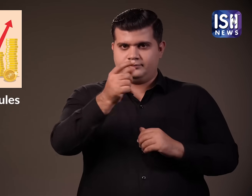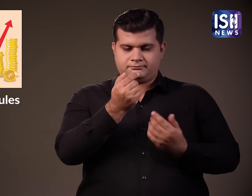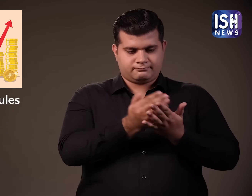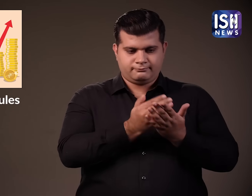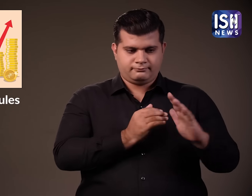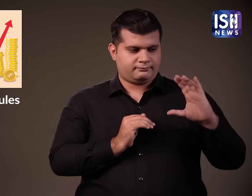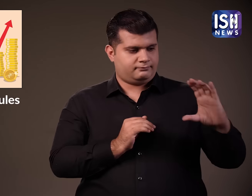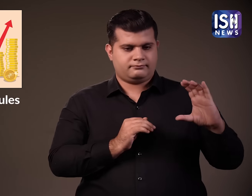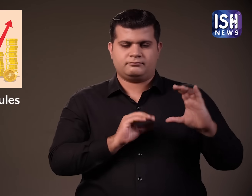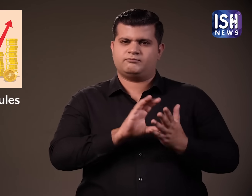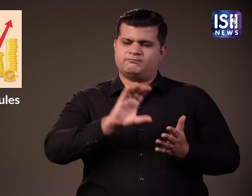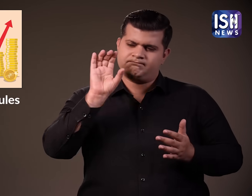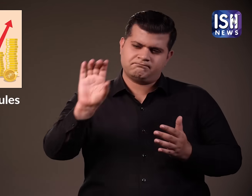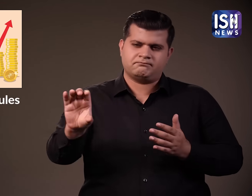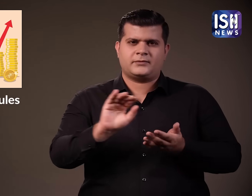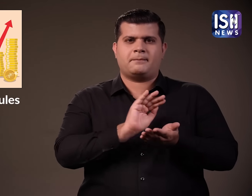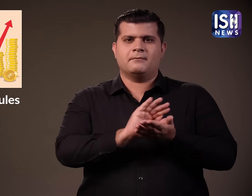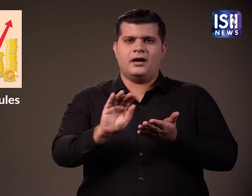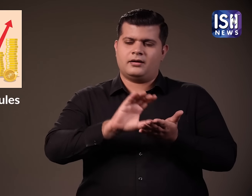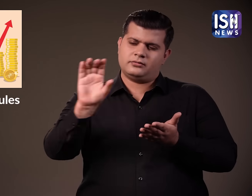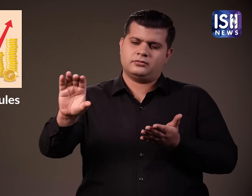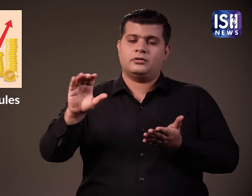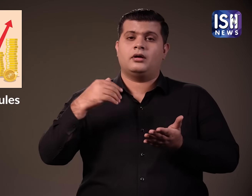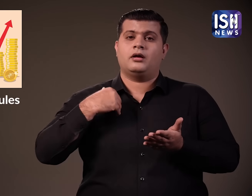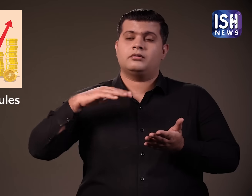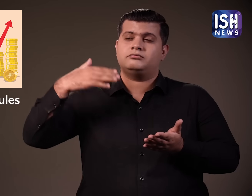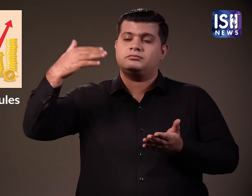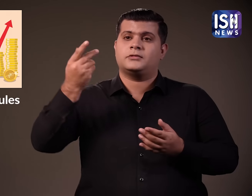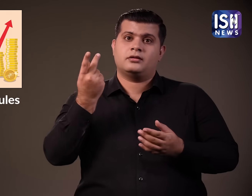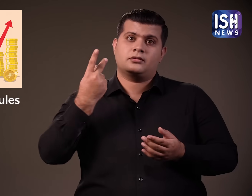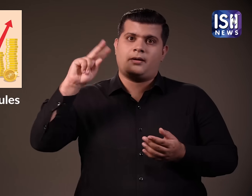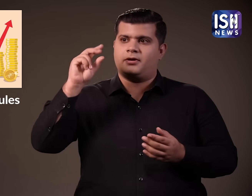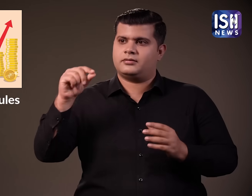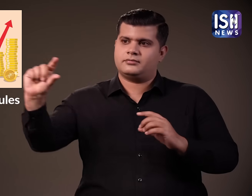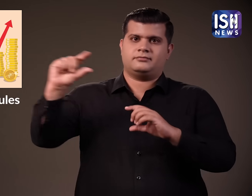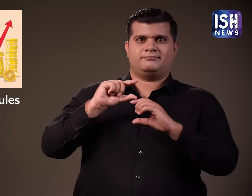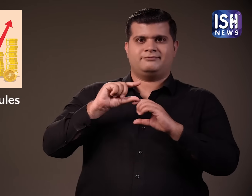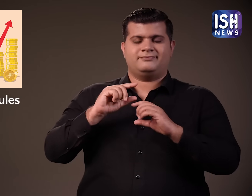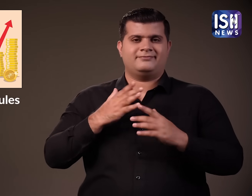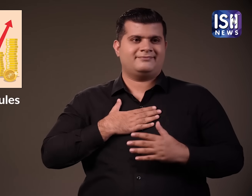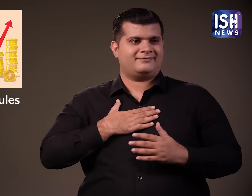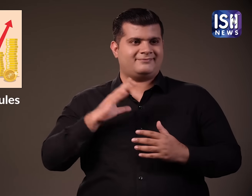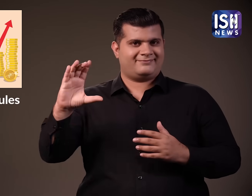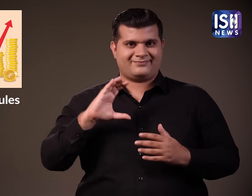When you invest your saving, your returns will be double.